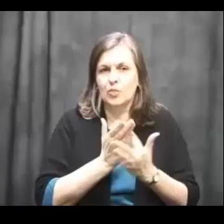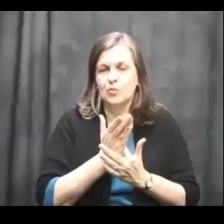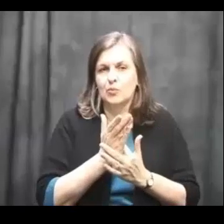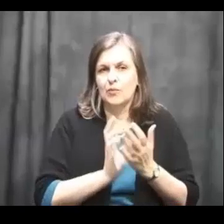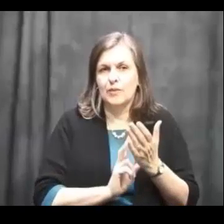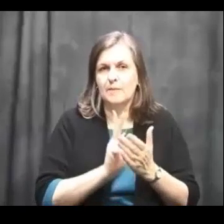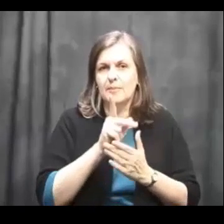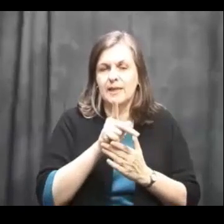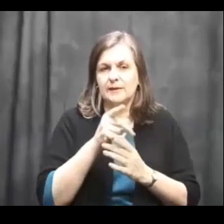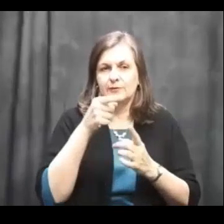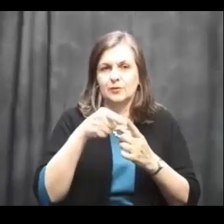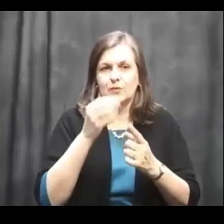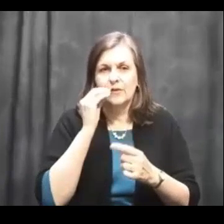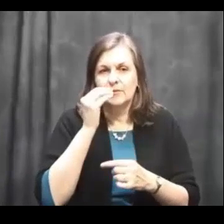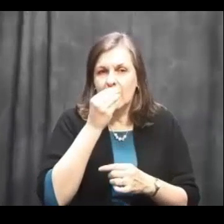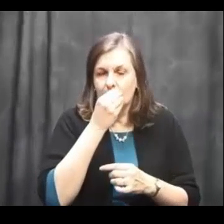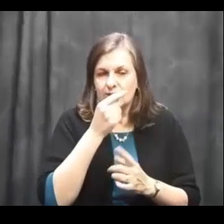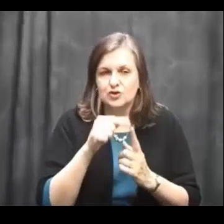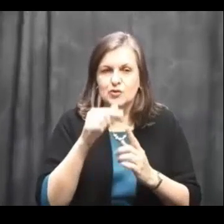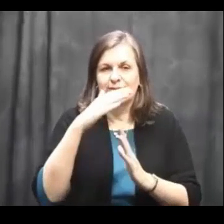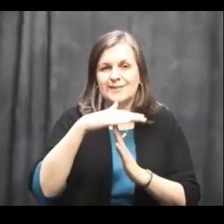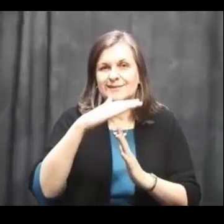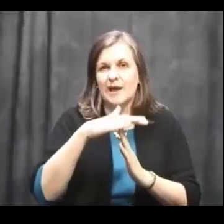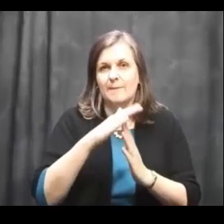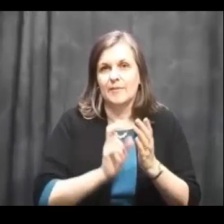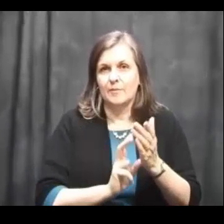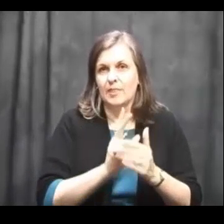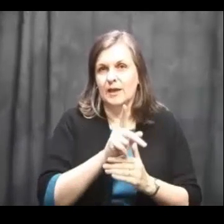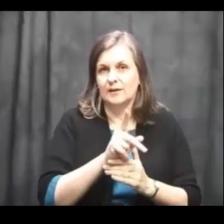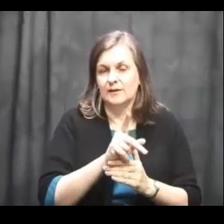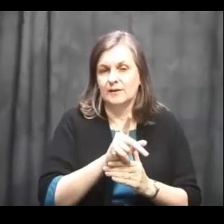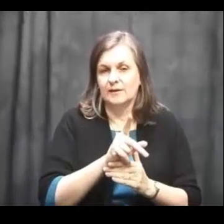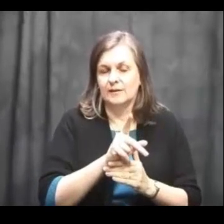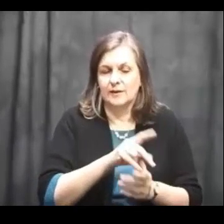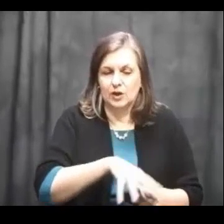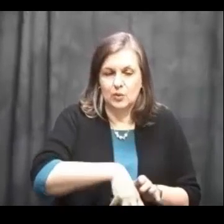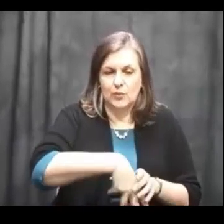up the trees - up the plants - up the flowers to the tops